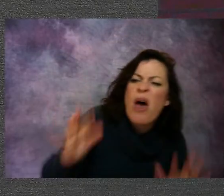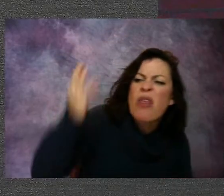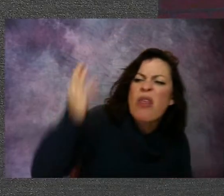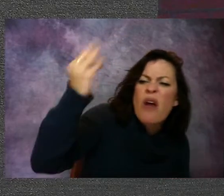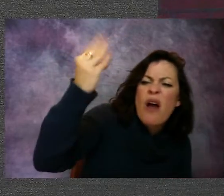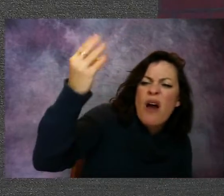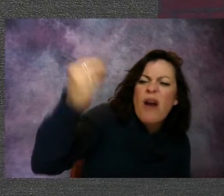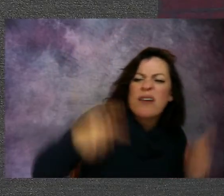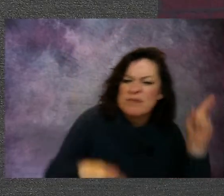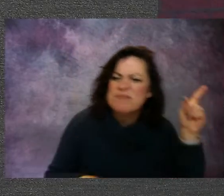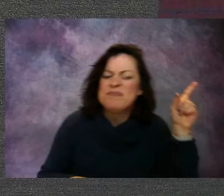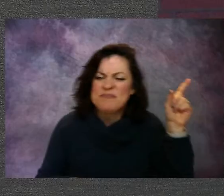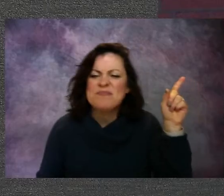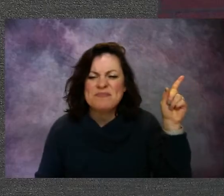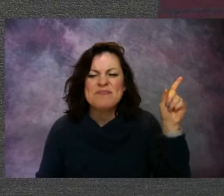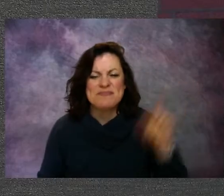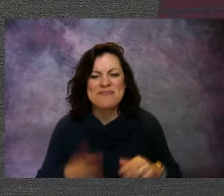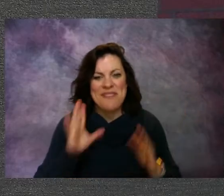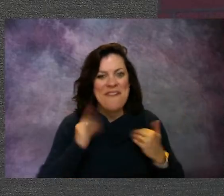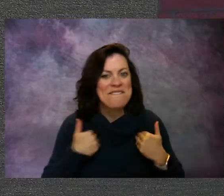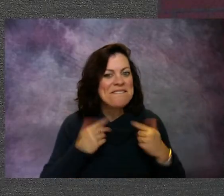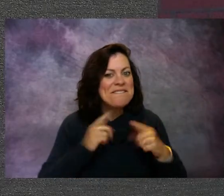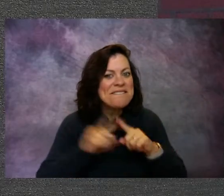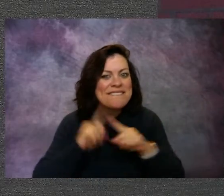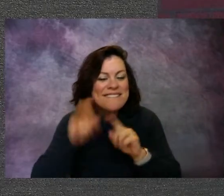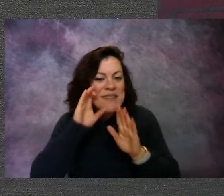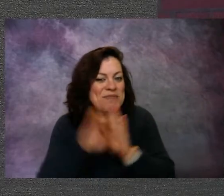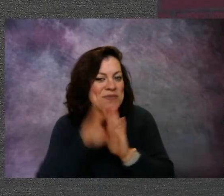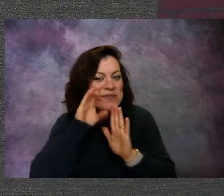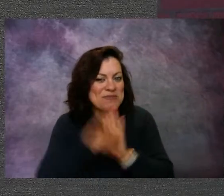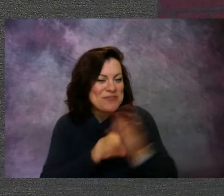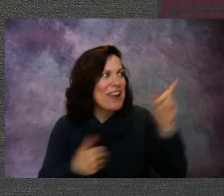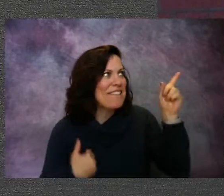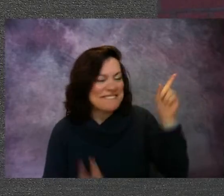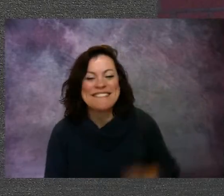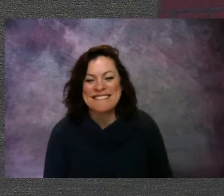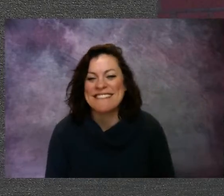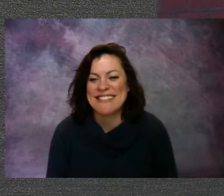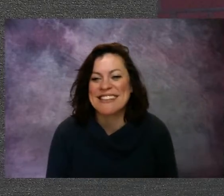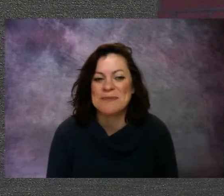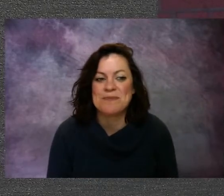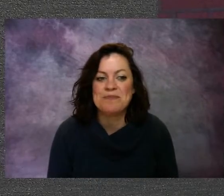that we're gonna take a look at as we read this story. So, "What's the Weather?"